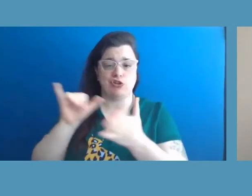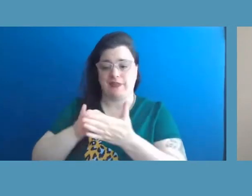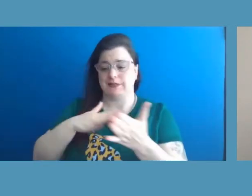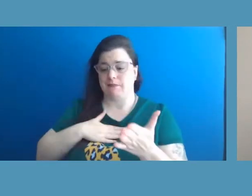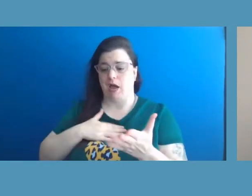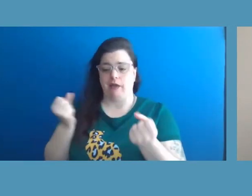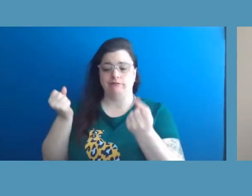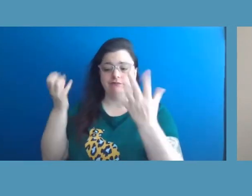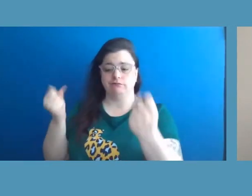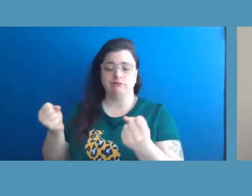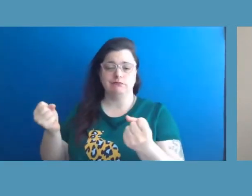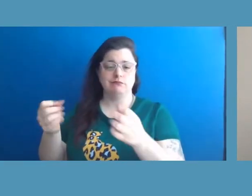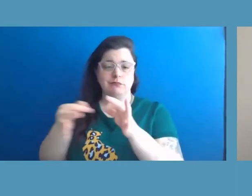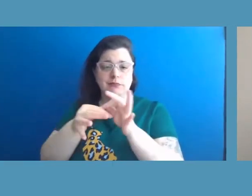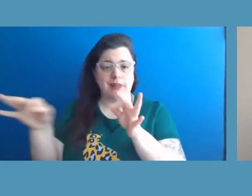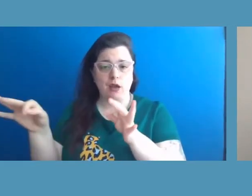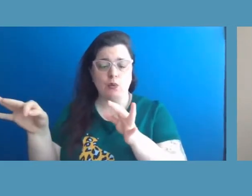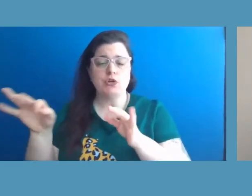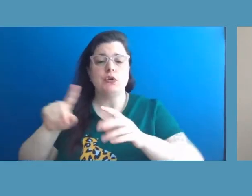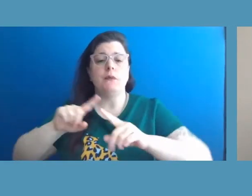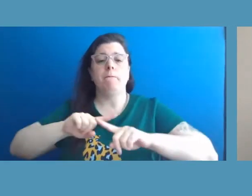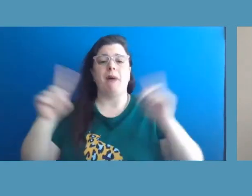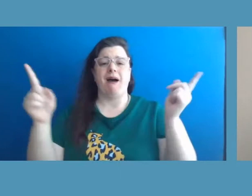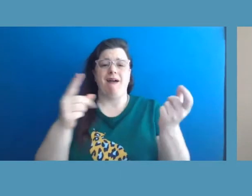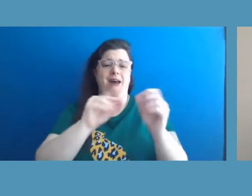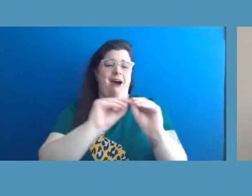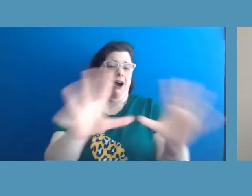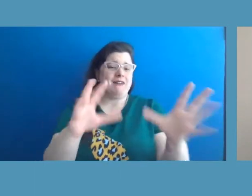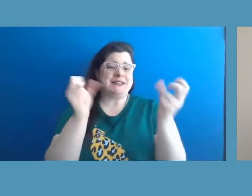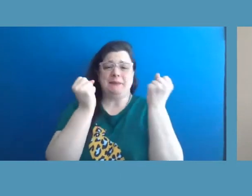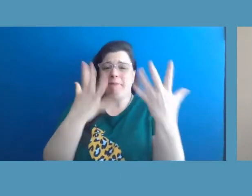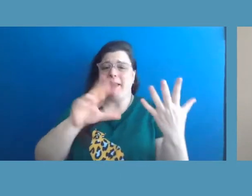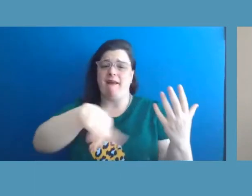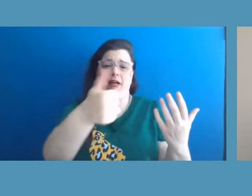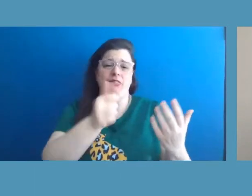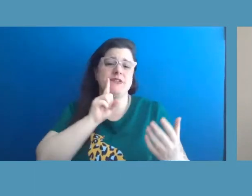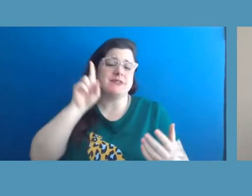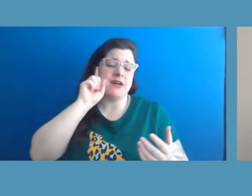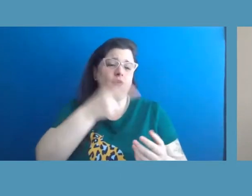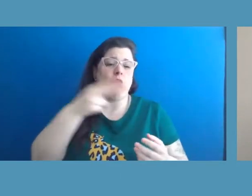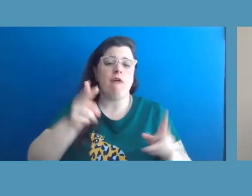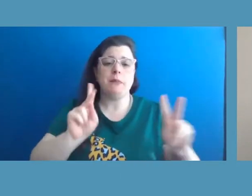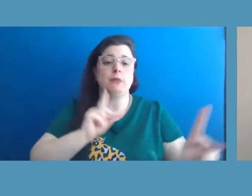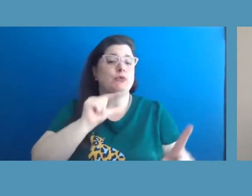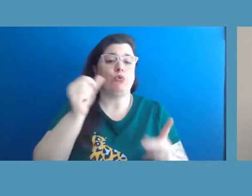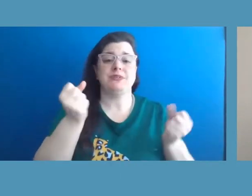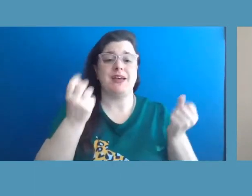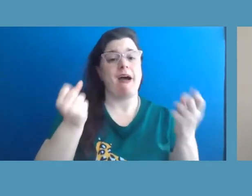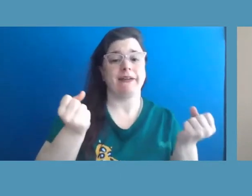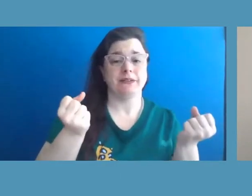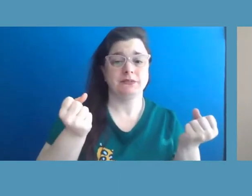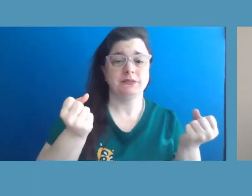American sign language. That is my language. But obviously many other deaf and hard-of-hearing